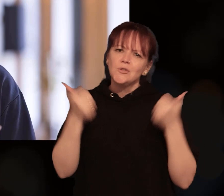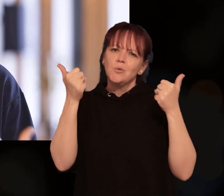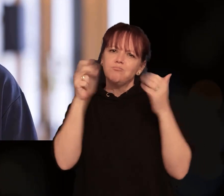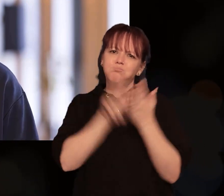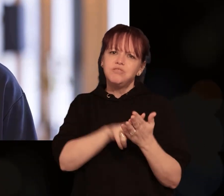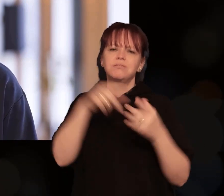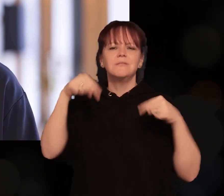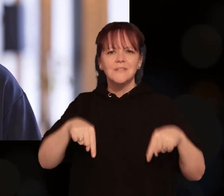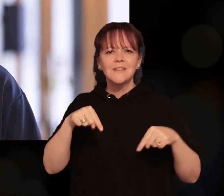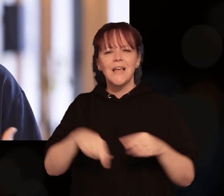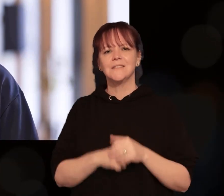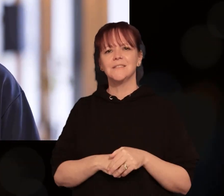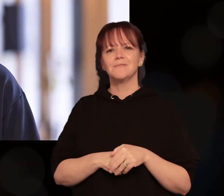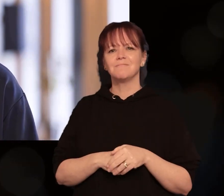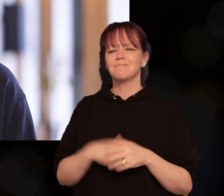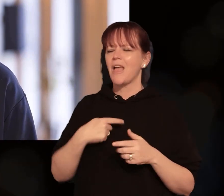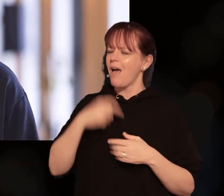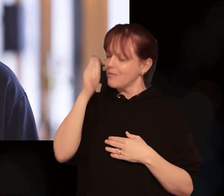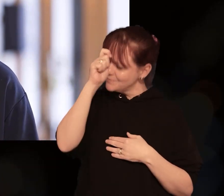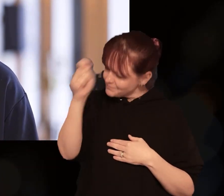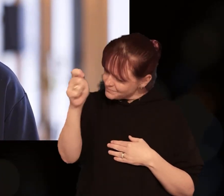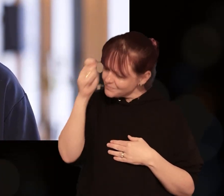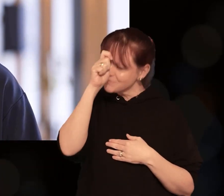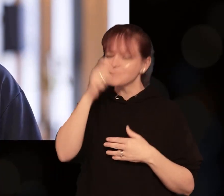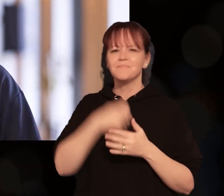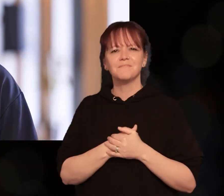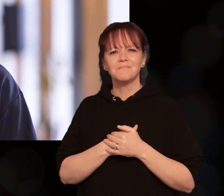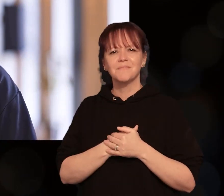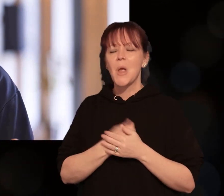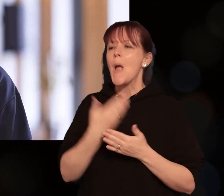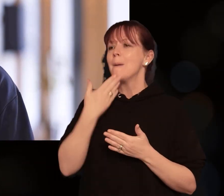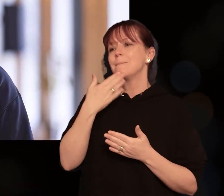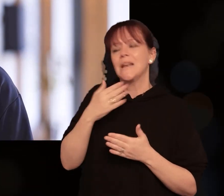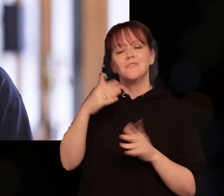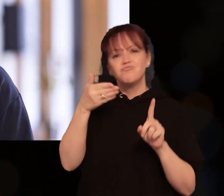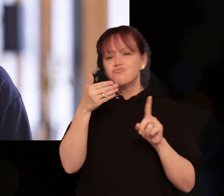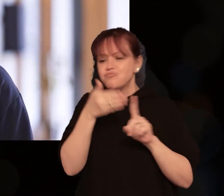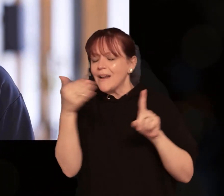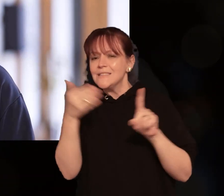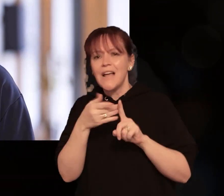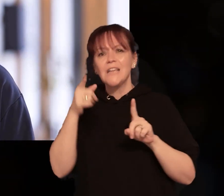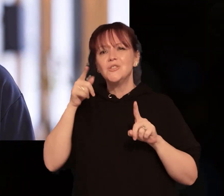and I hope you realize how much you're pushing the field forward by sharing this amazing knowledge with us all.